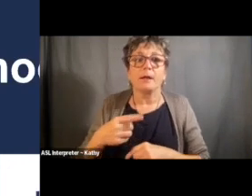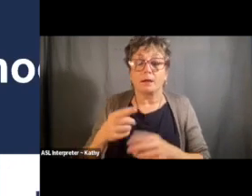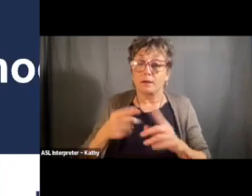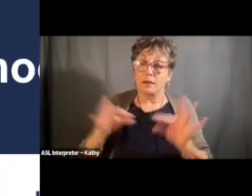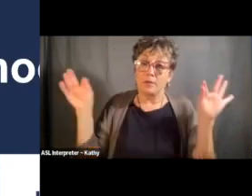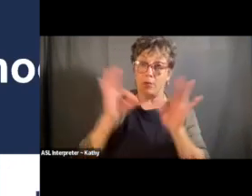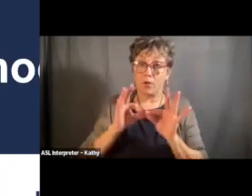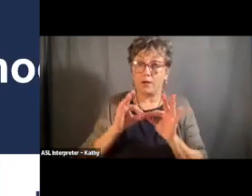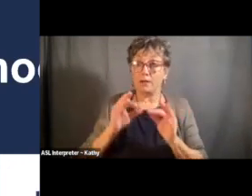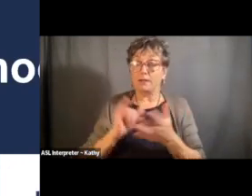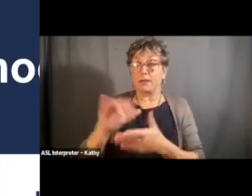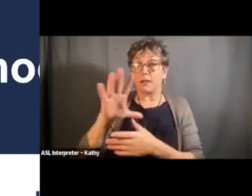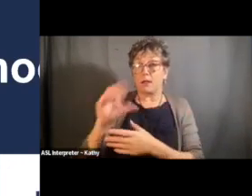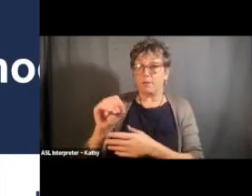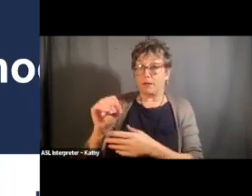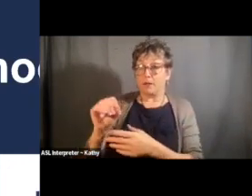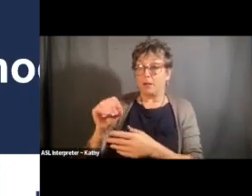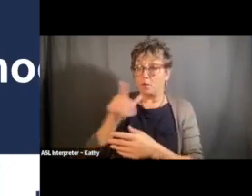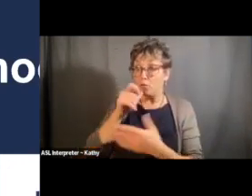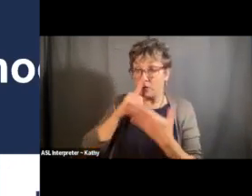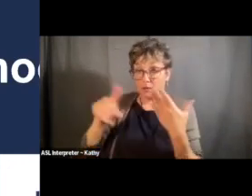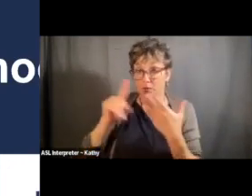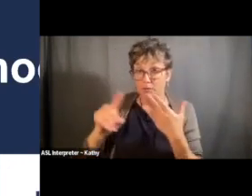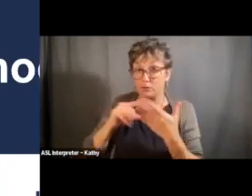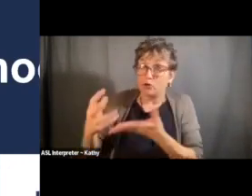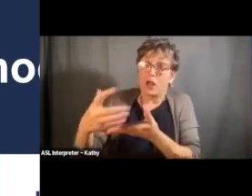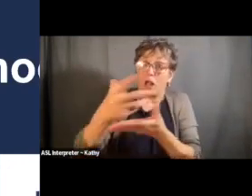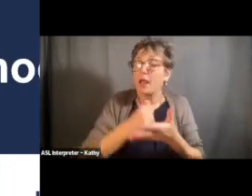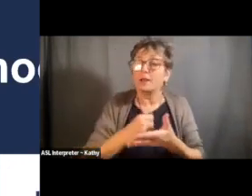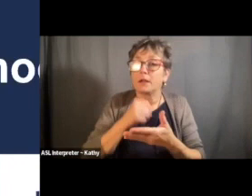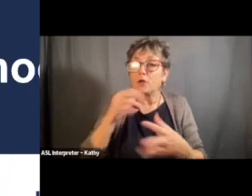not them; that we have the highest, um, standards for